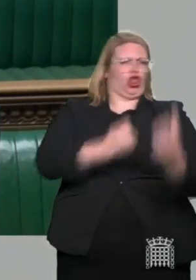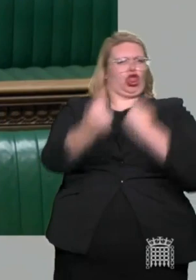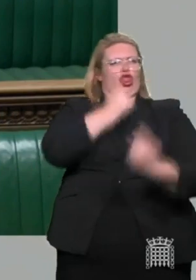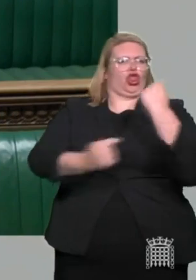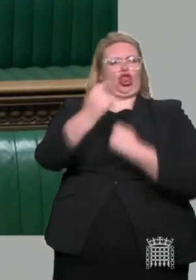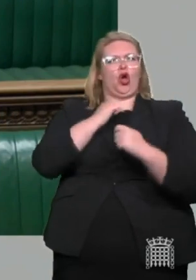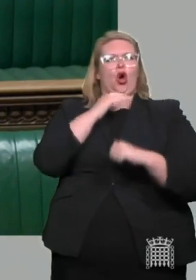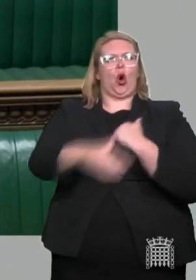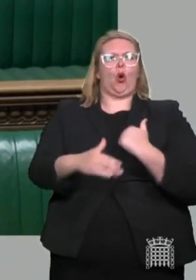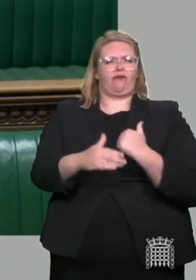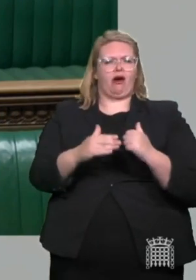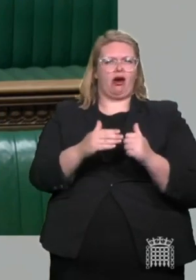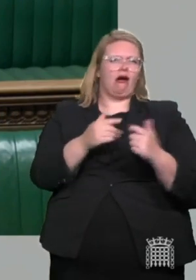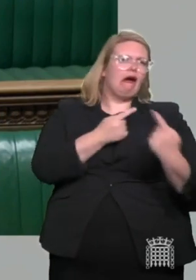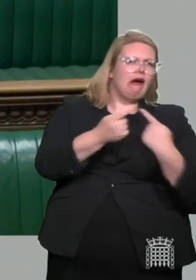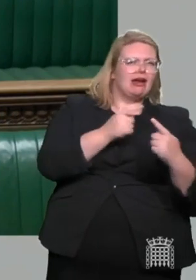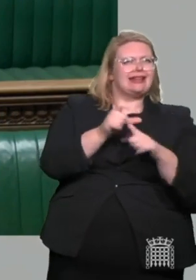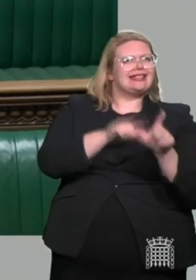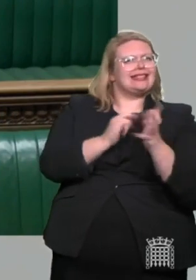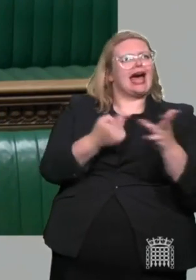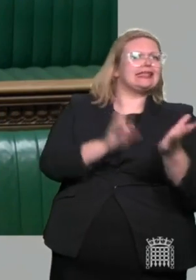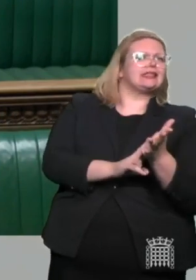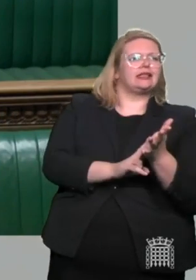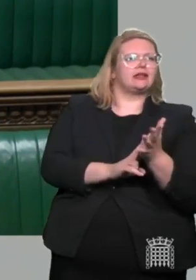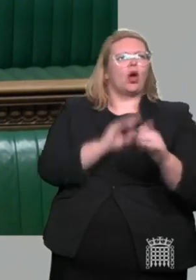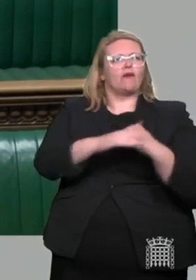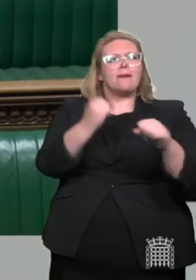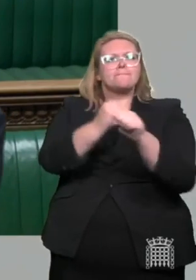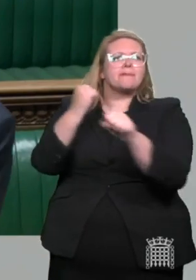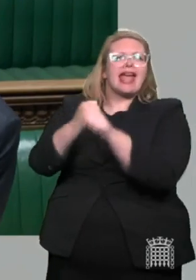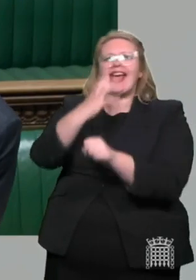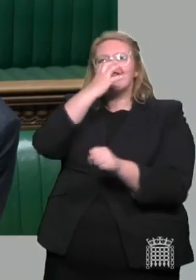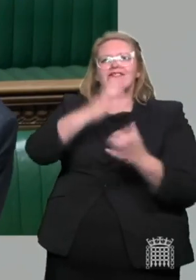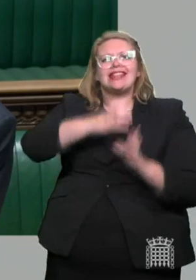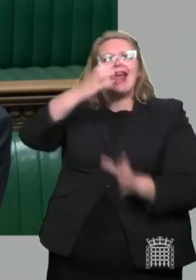of India, and the following day—the following day—Labour Front Benchers said that any Prime